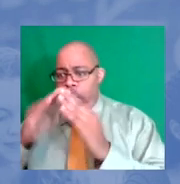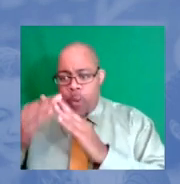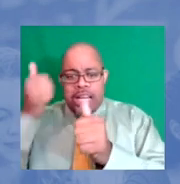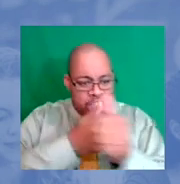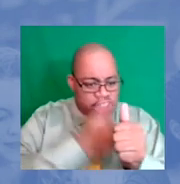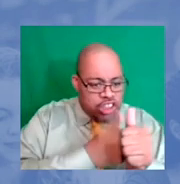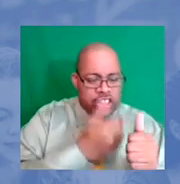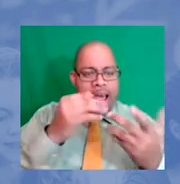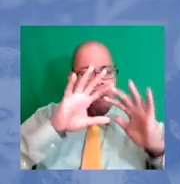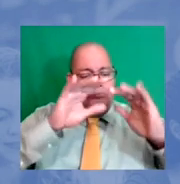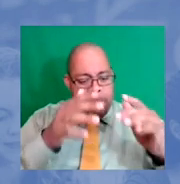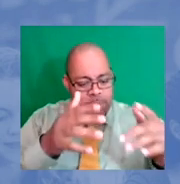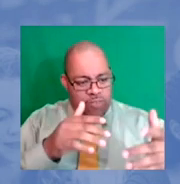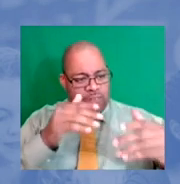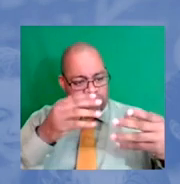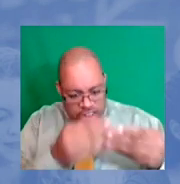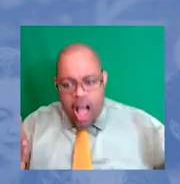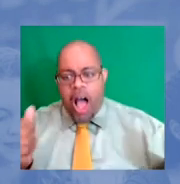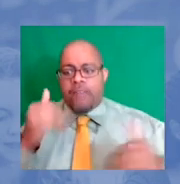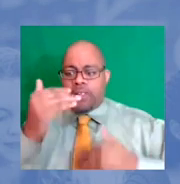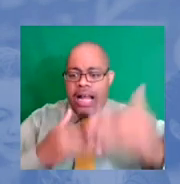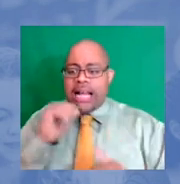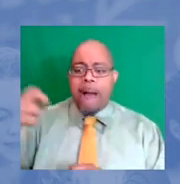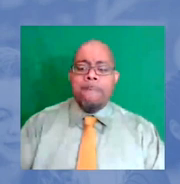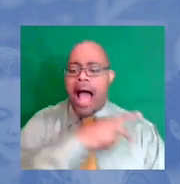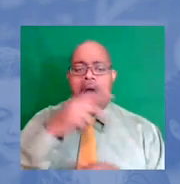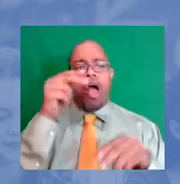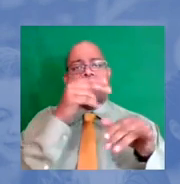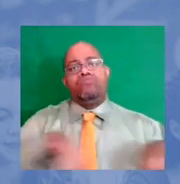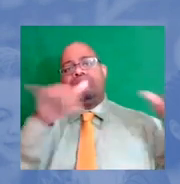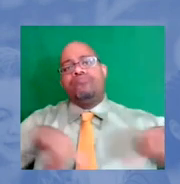WE'LL BE ABLE TO GO. NOT RETURN TO NORMALCY, RIGHT, PRINCIPAL KAFELE?